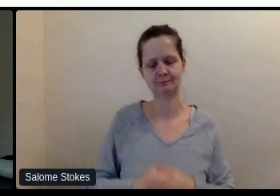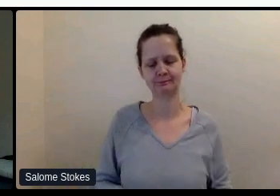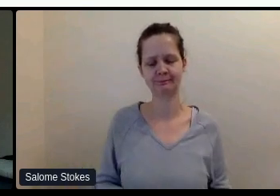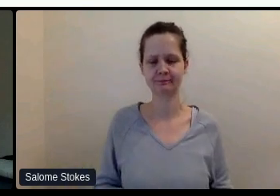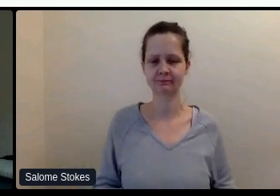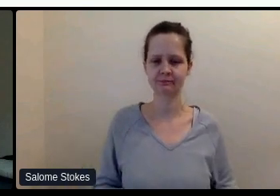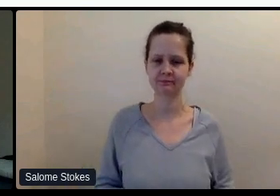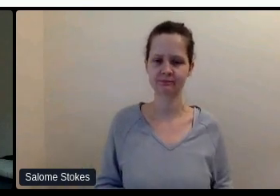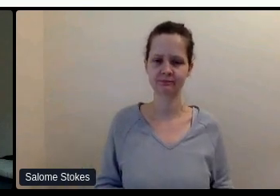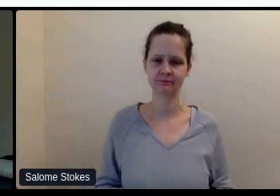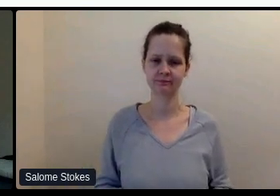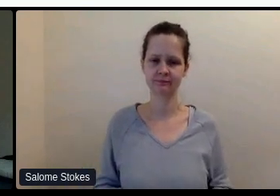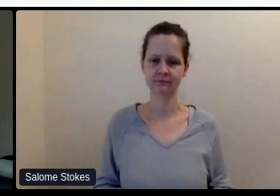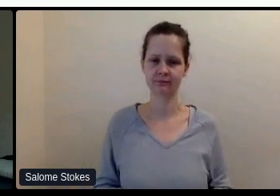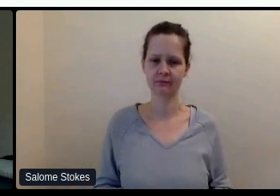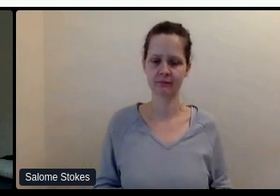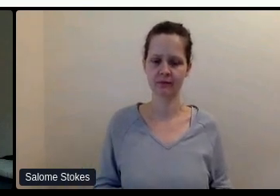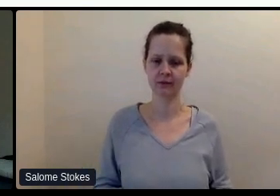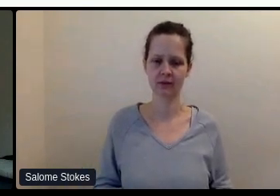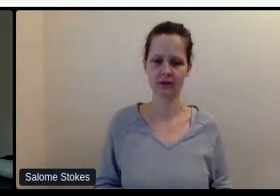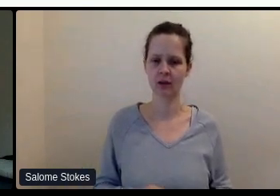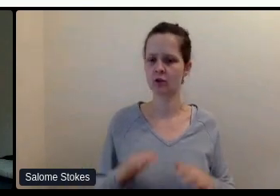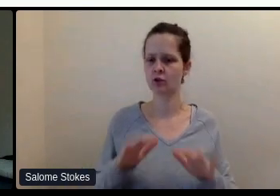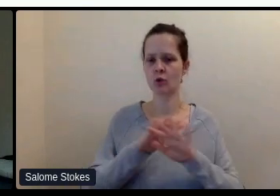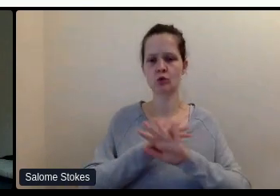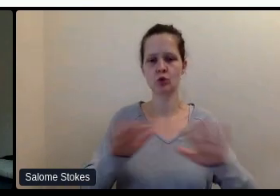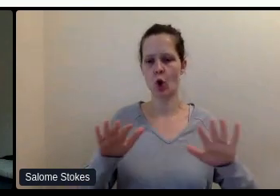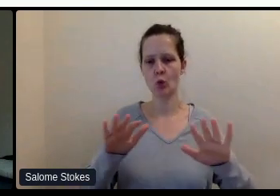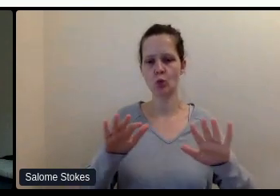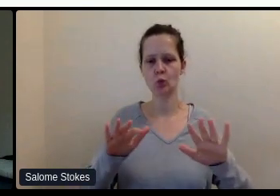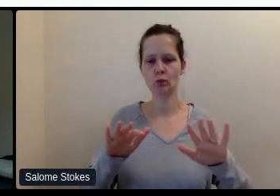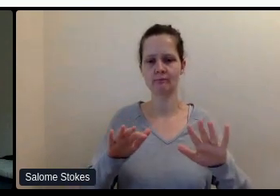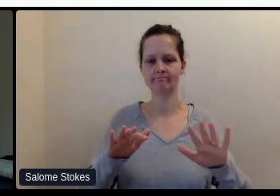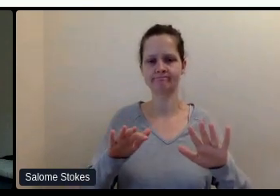So don't go to Aria unless you don't have a choice.